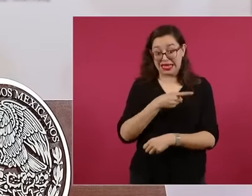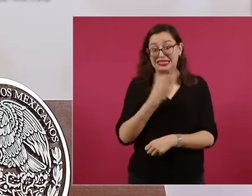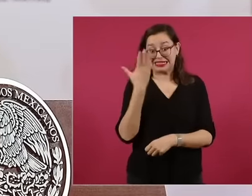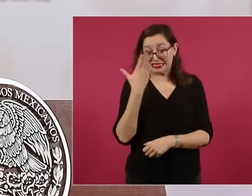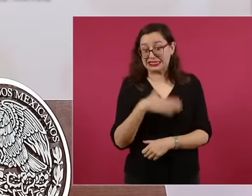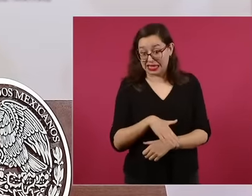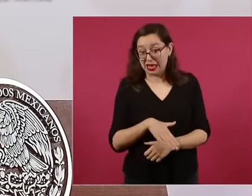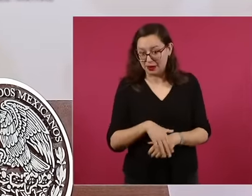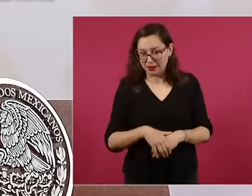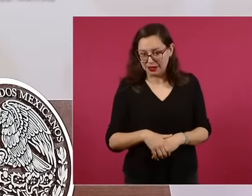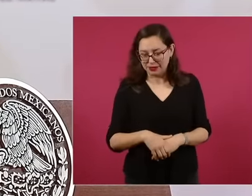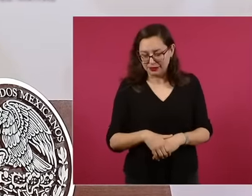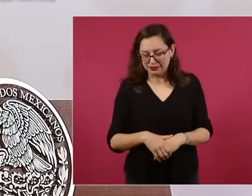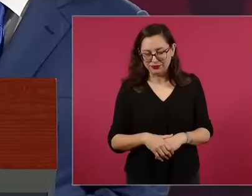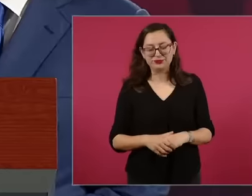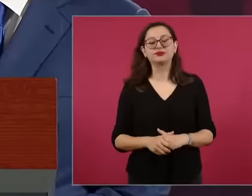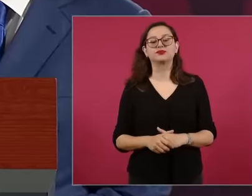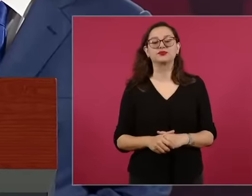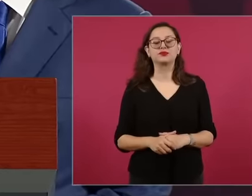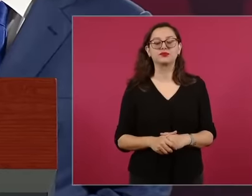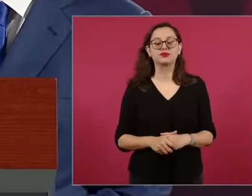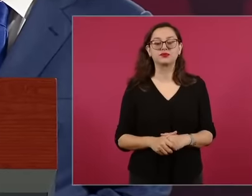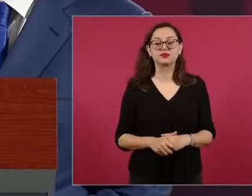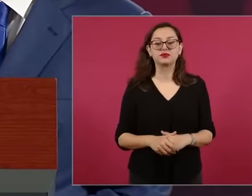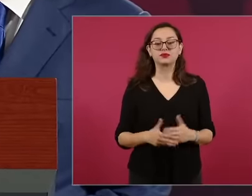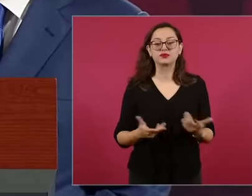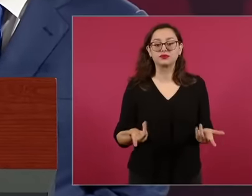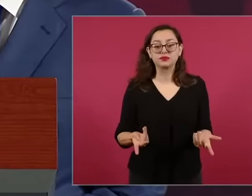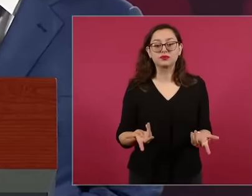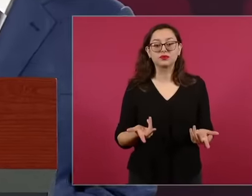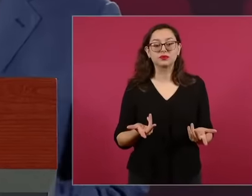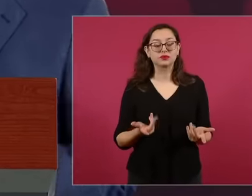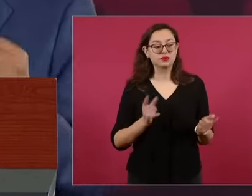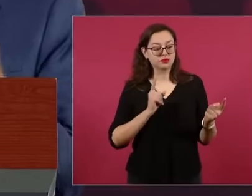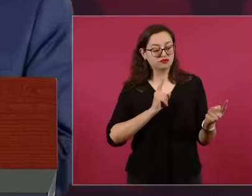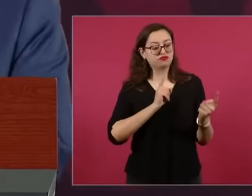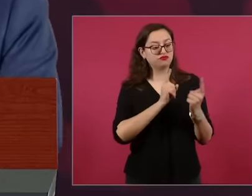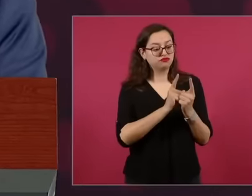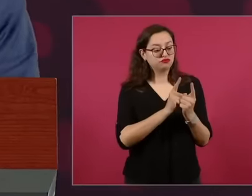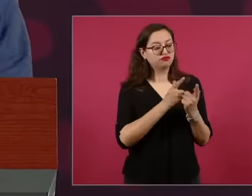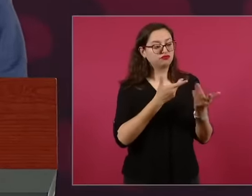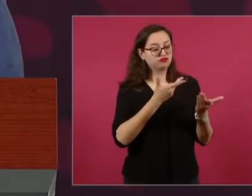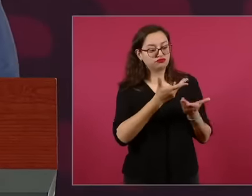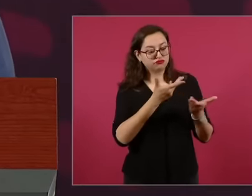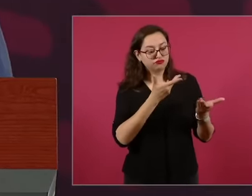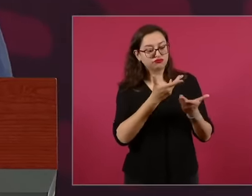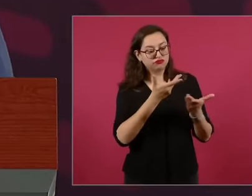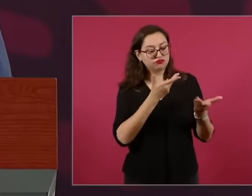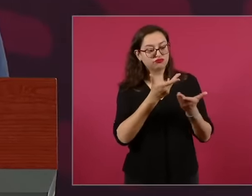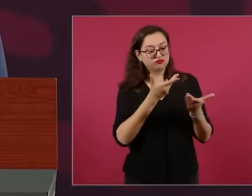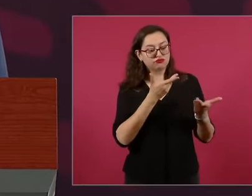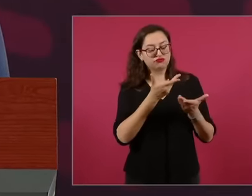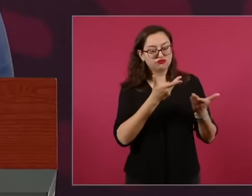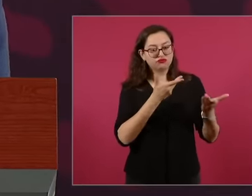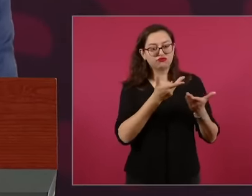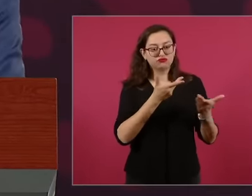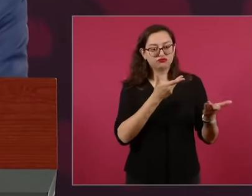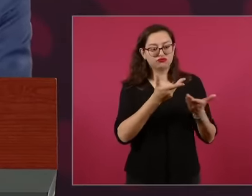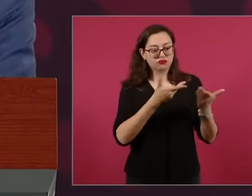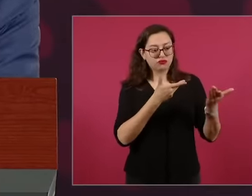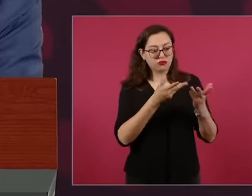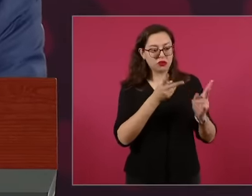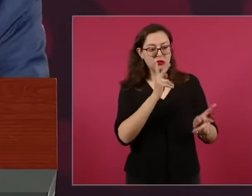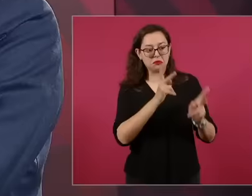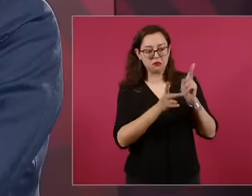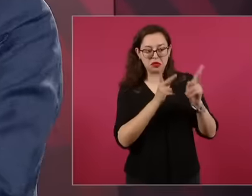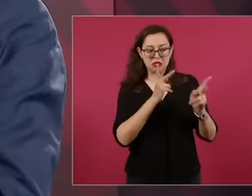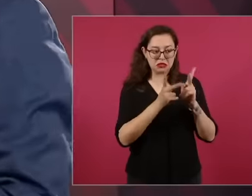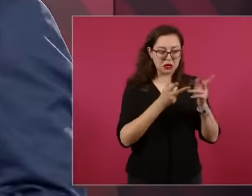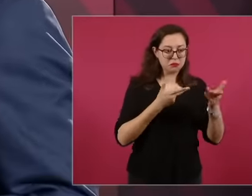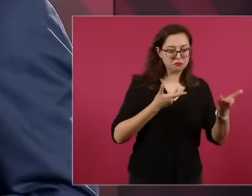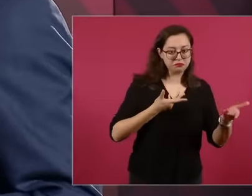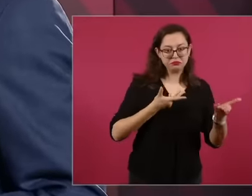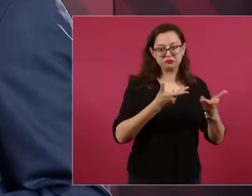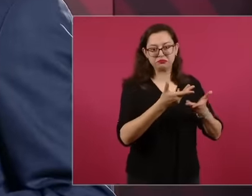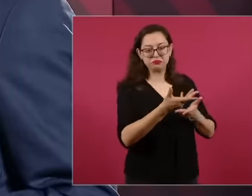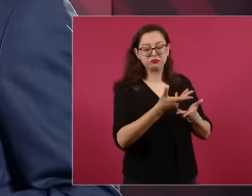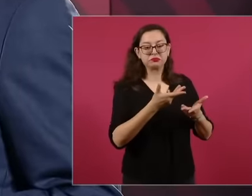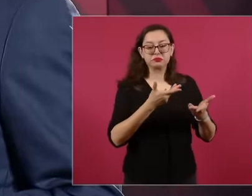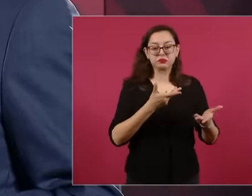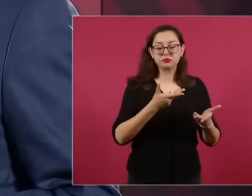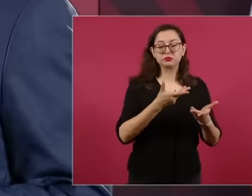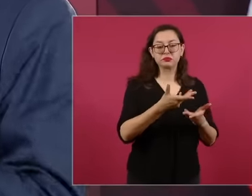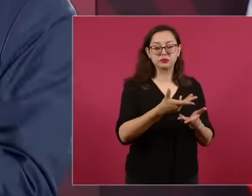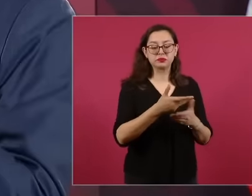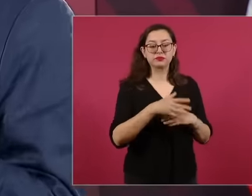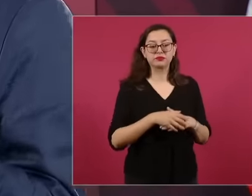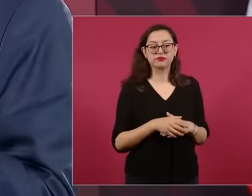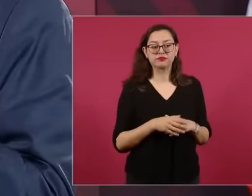when we meet and we start to have a relationship, it is because he already wanted to